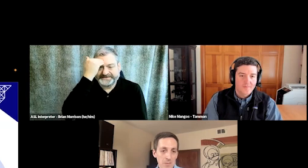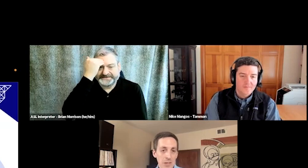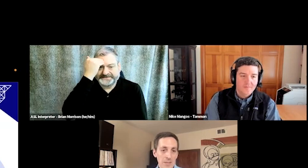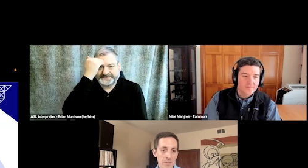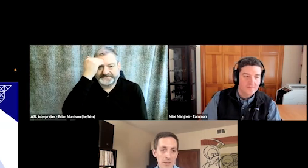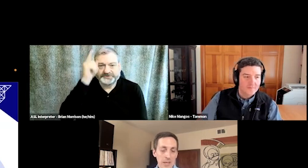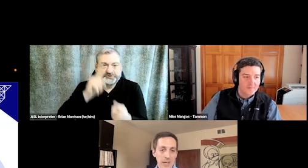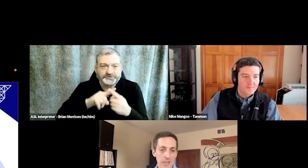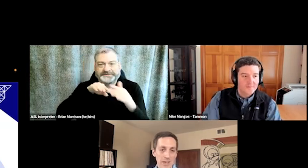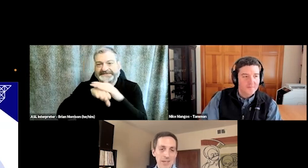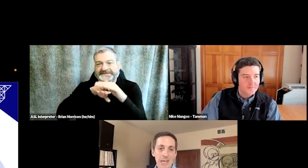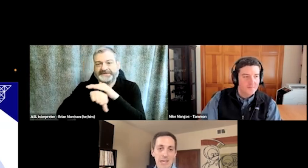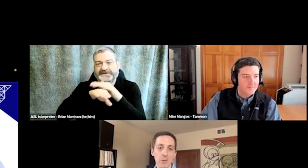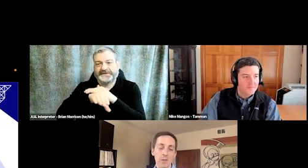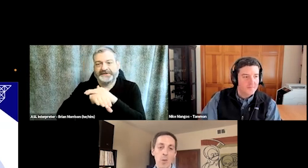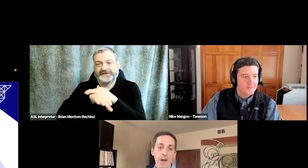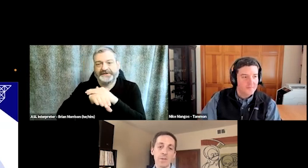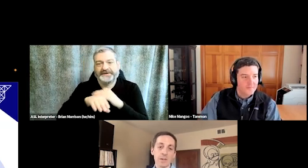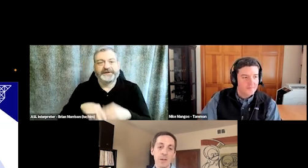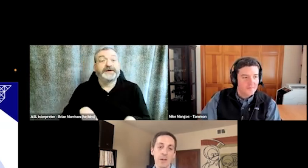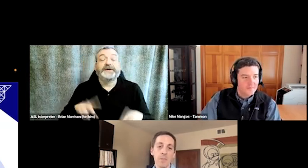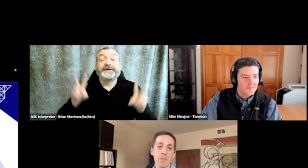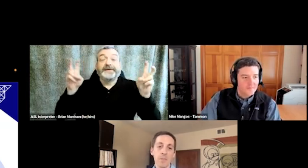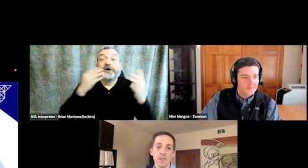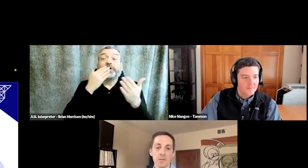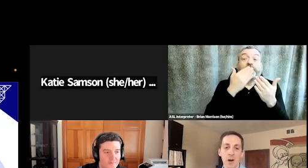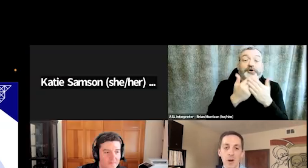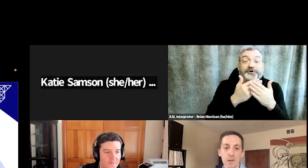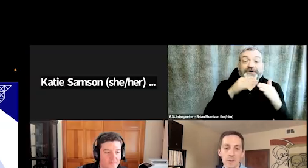good accessibility is needed or required for some, but beneficial for all.